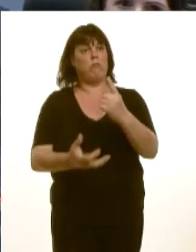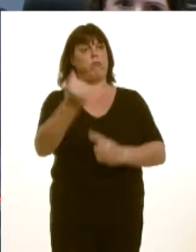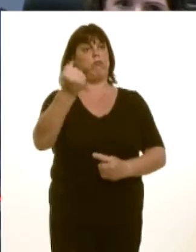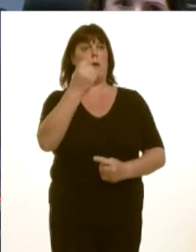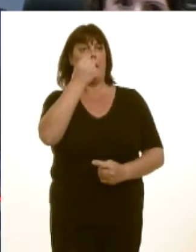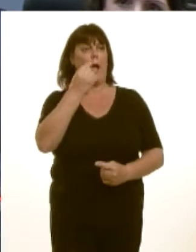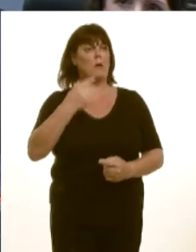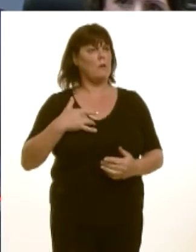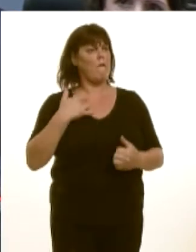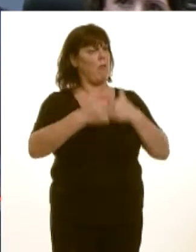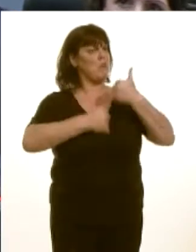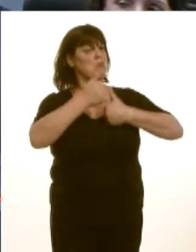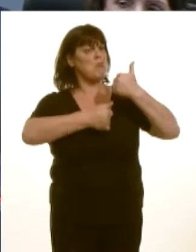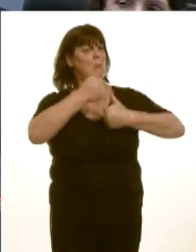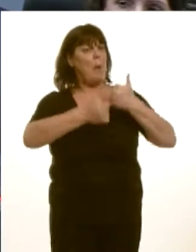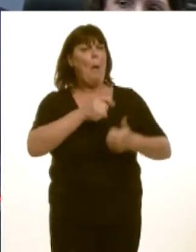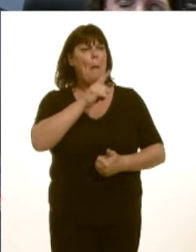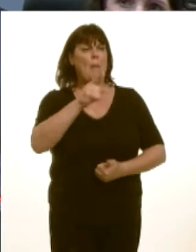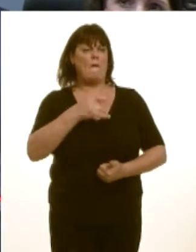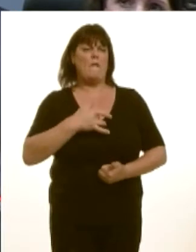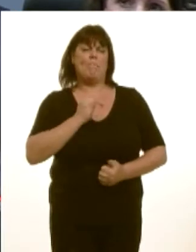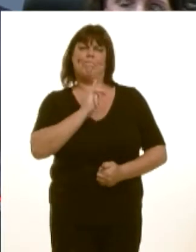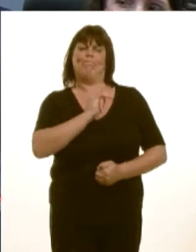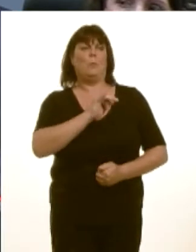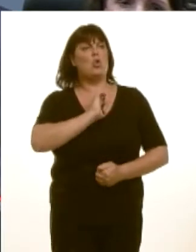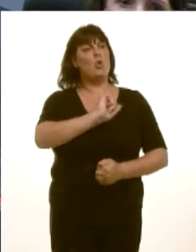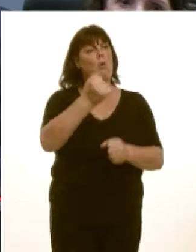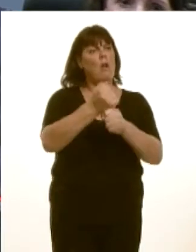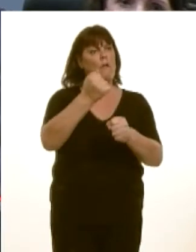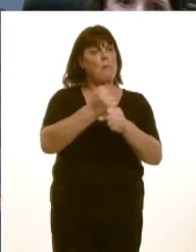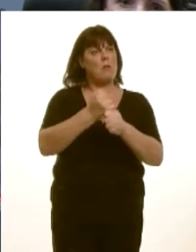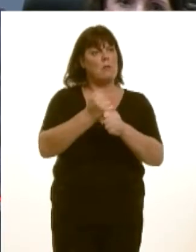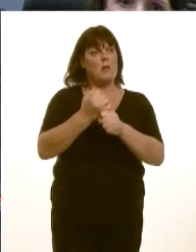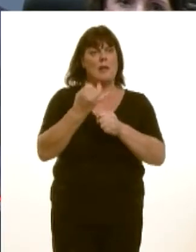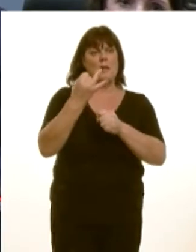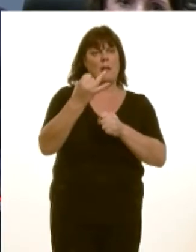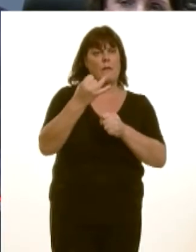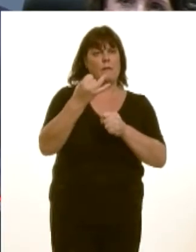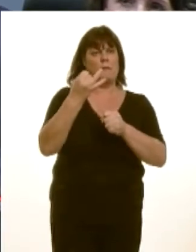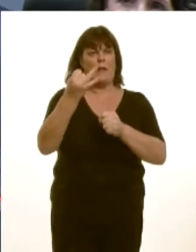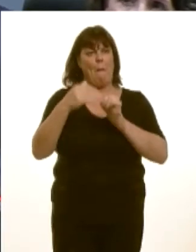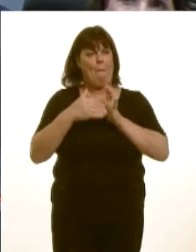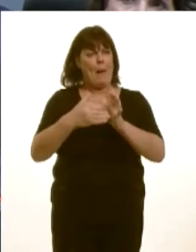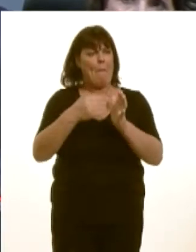However, sadly, your Government has taken £10.7 million out of that budget, mid-year,